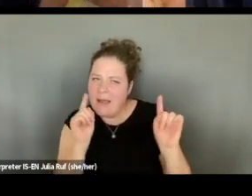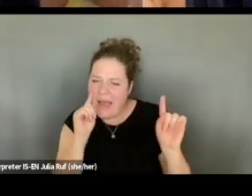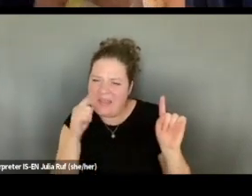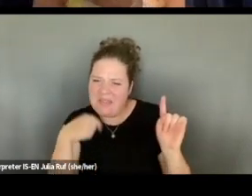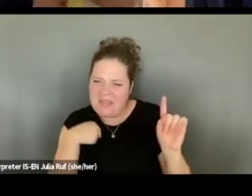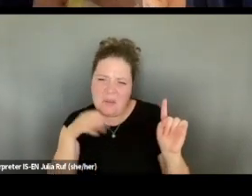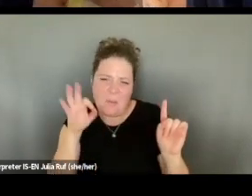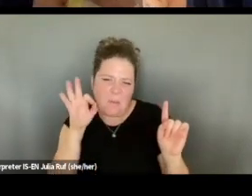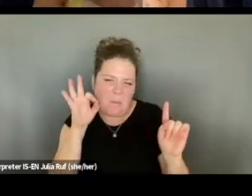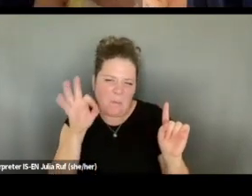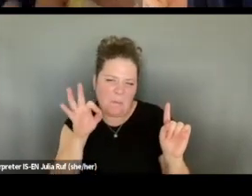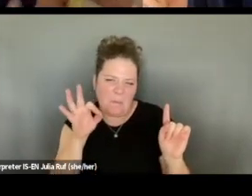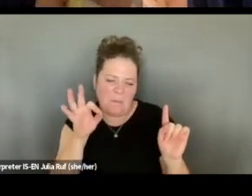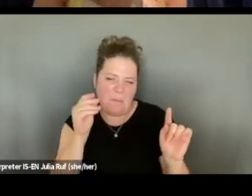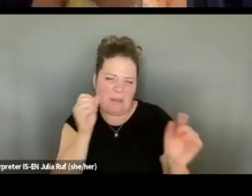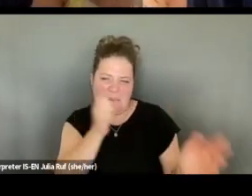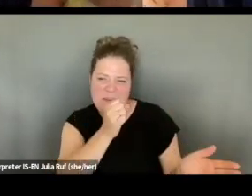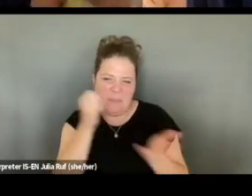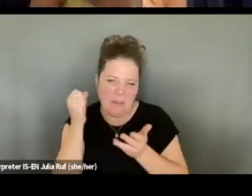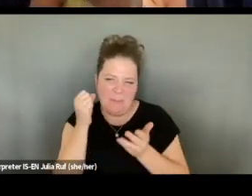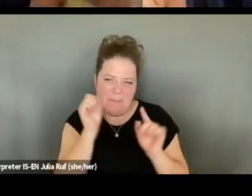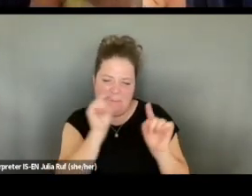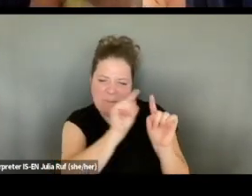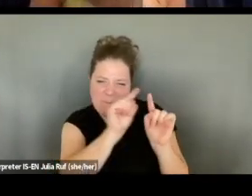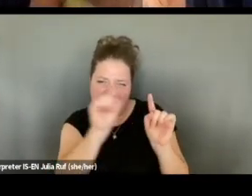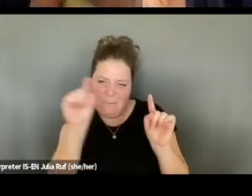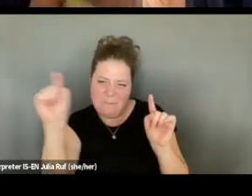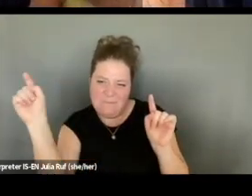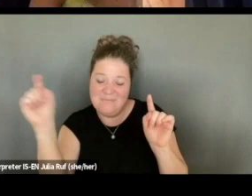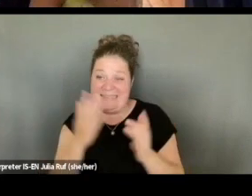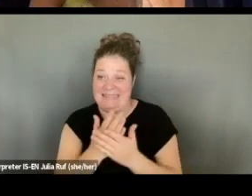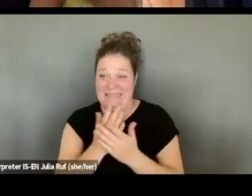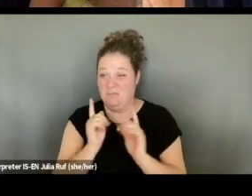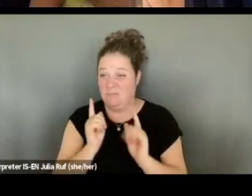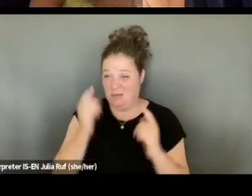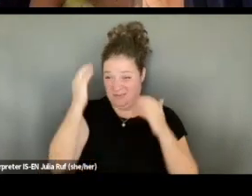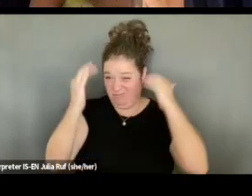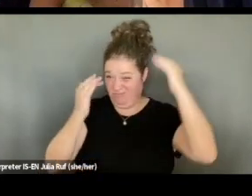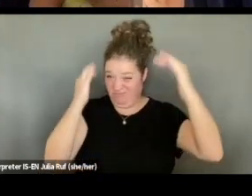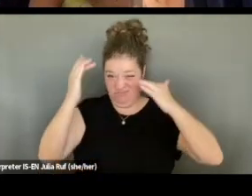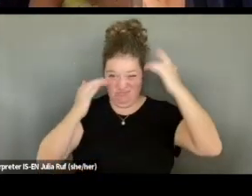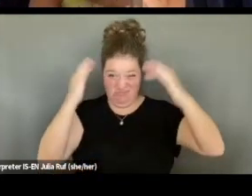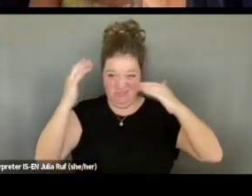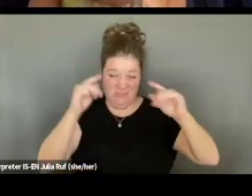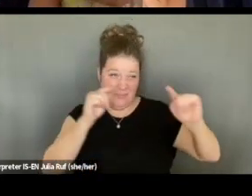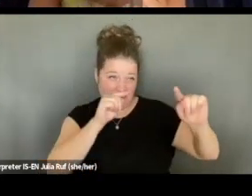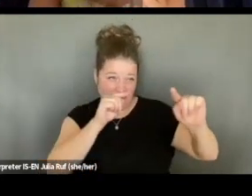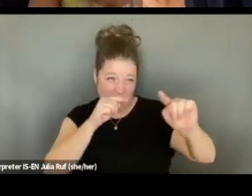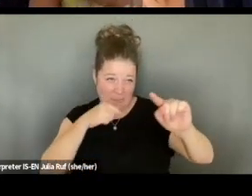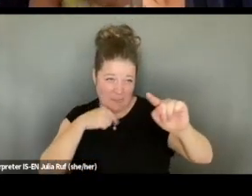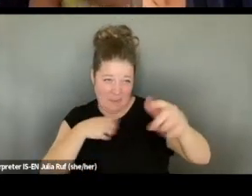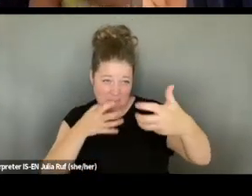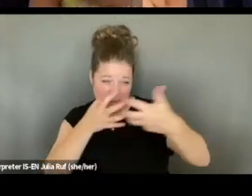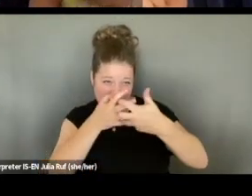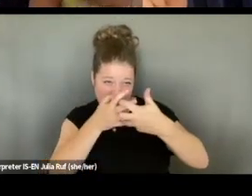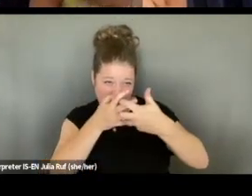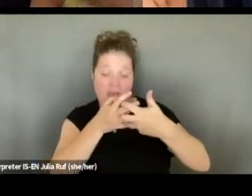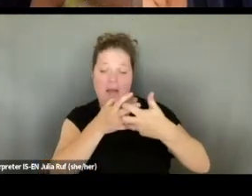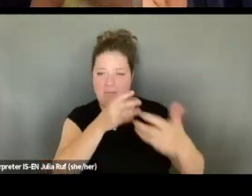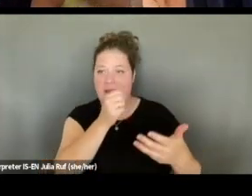possibility to get funding. And that is really the trick to choose the ones that has this potential.